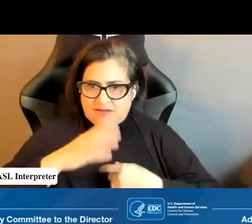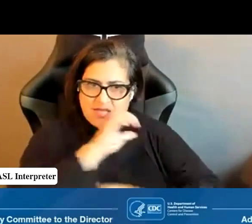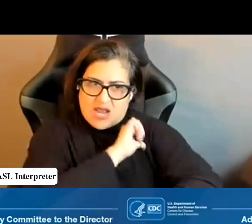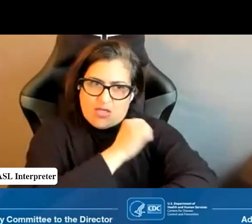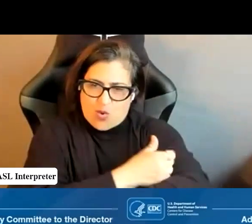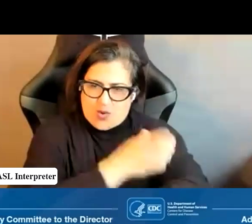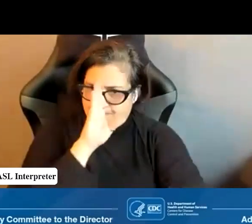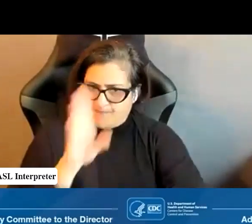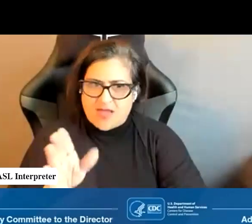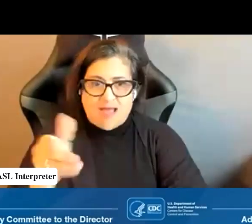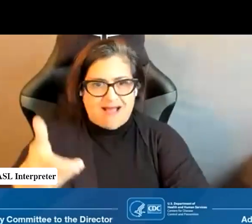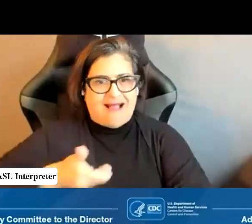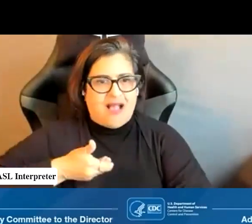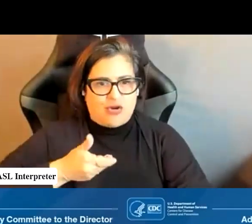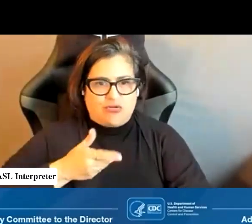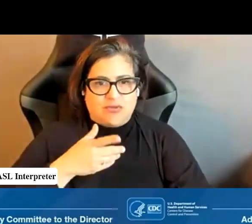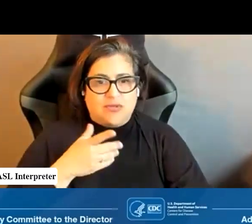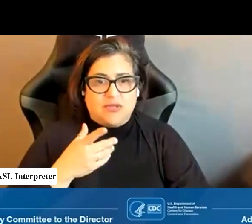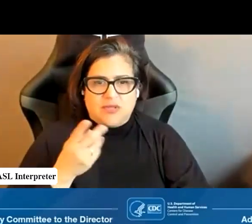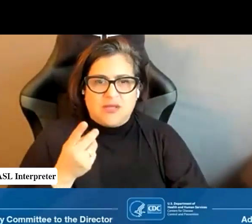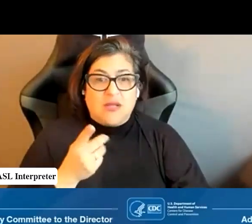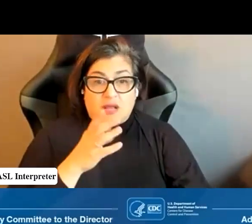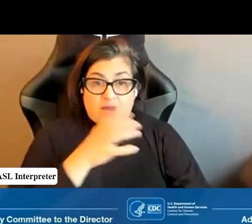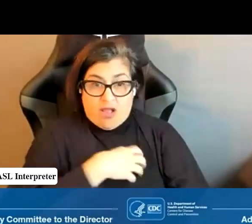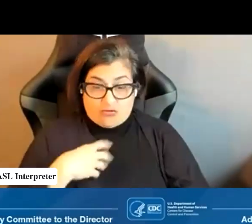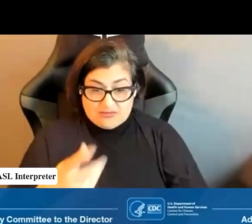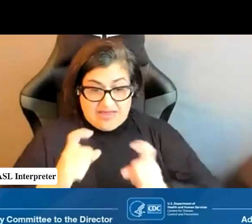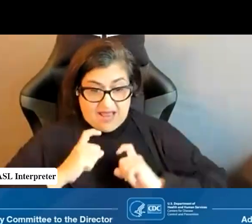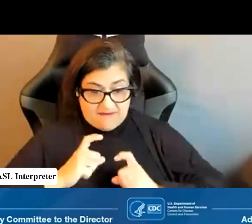Once Congress gave us that, we hired 10 people like that, that was a huge benefit, number one.